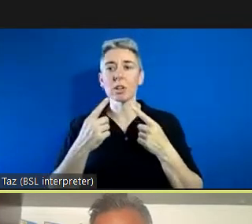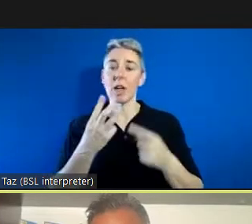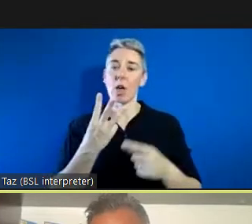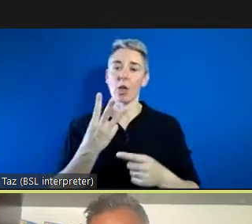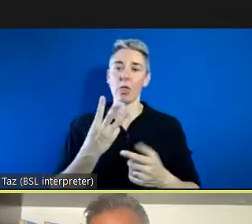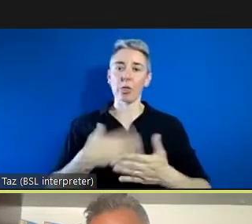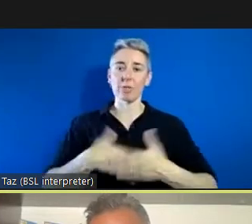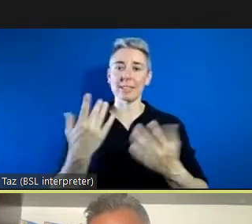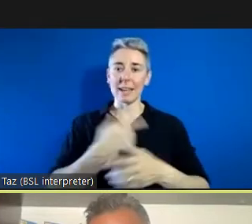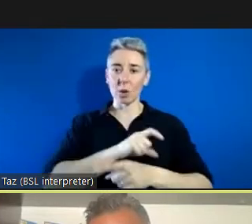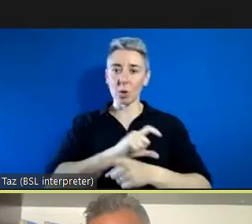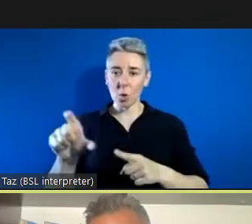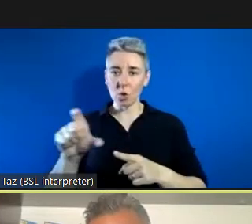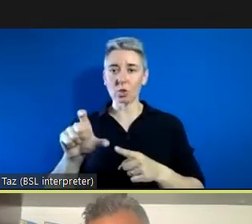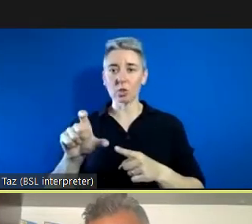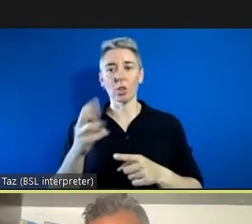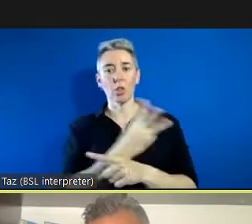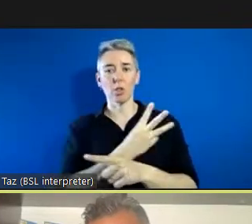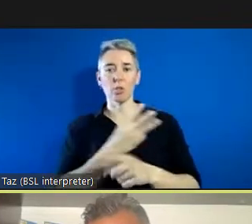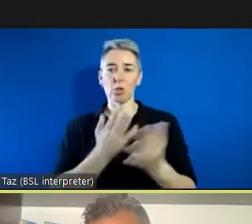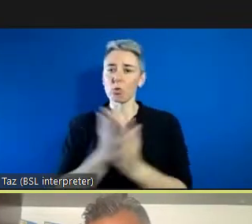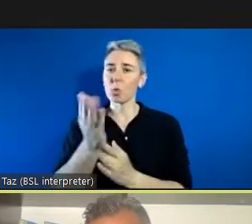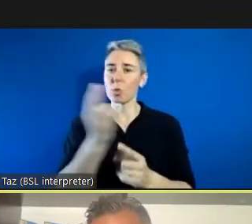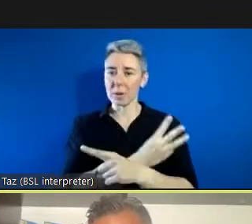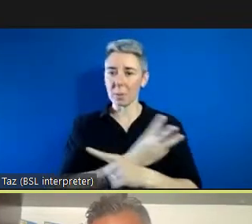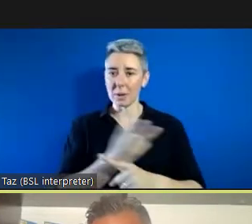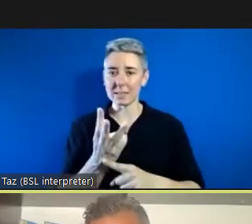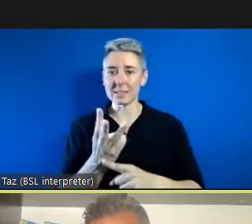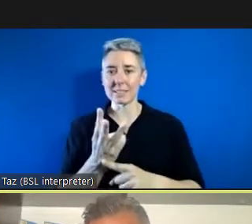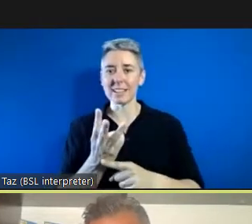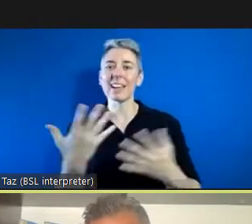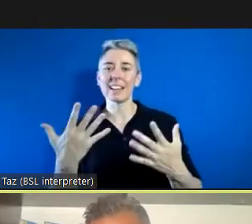an hybrid is online with lots of reflective practice and timing, as well as three days